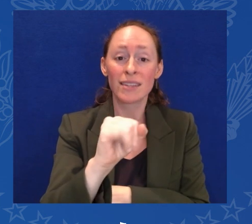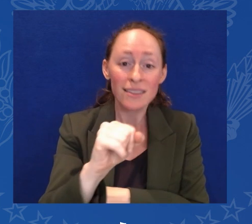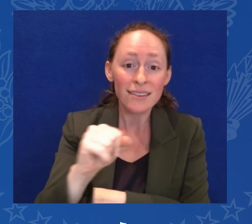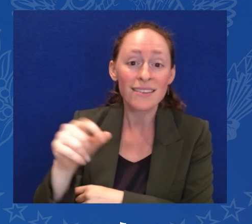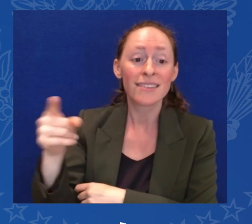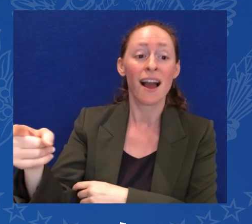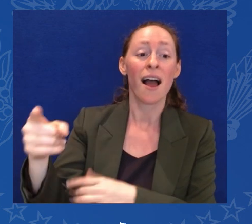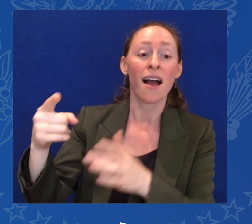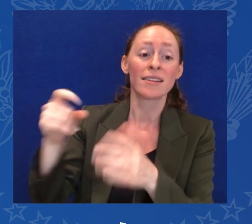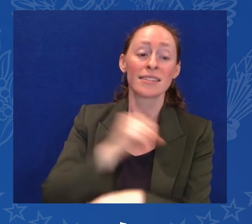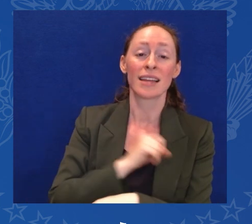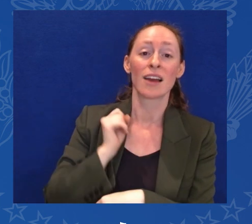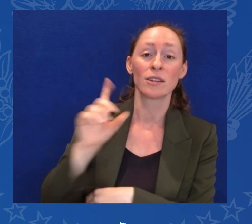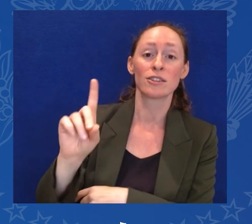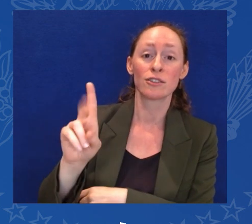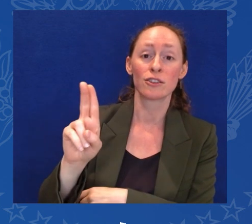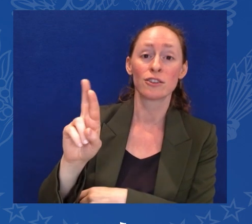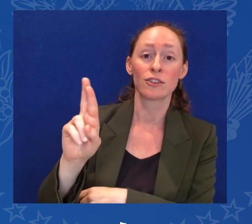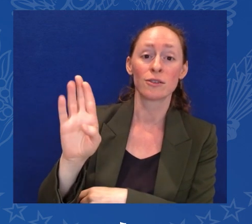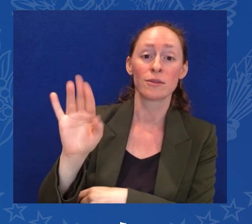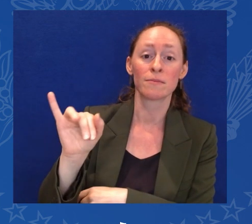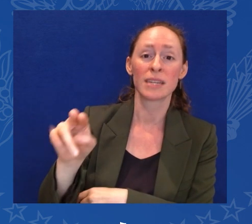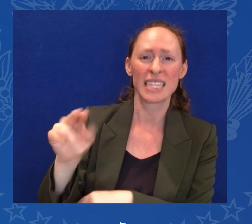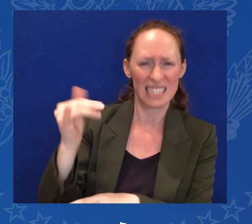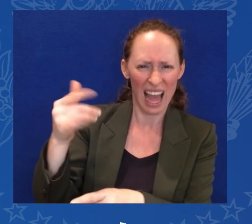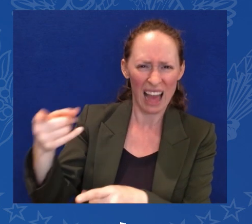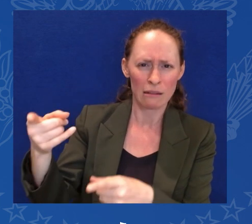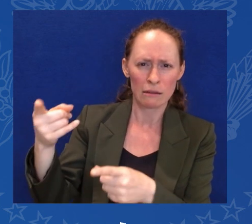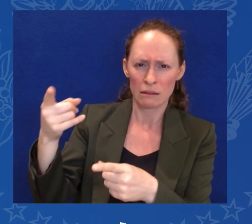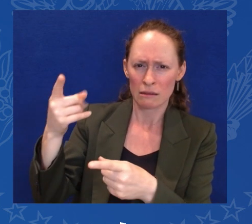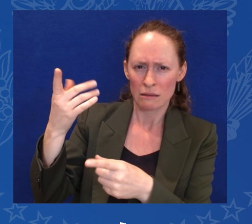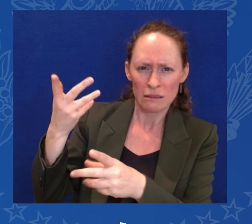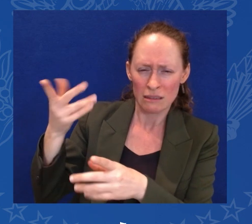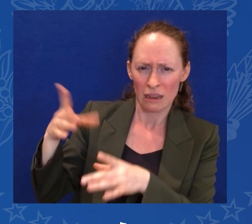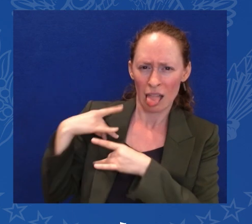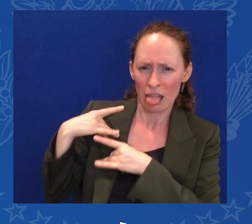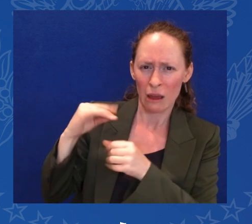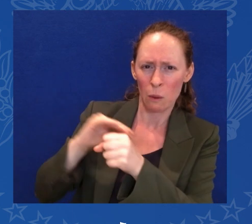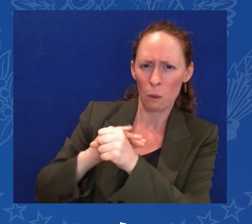and who have long fought to honor the Till family. It's not new to any of them.